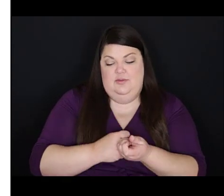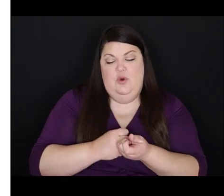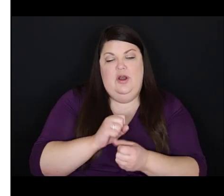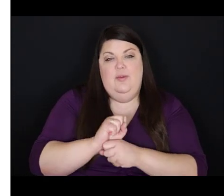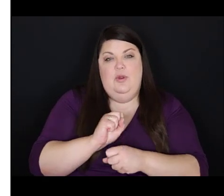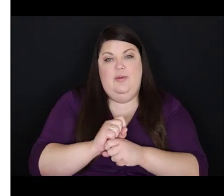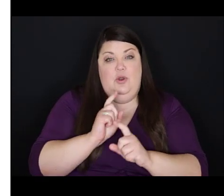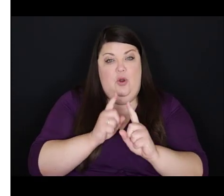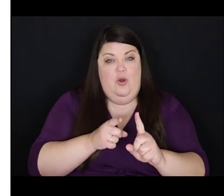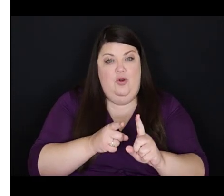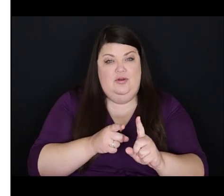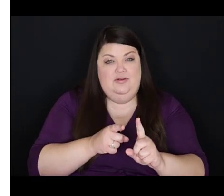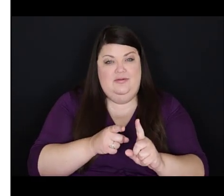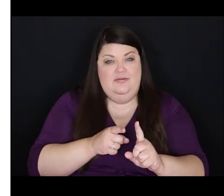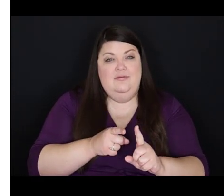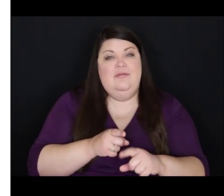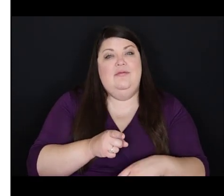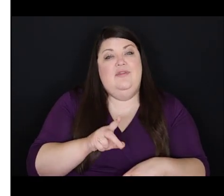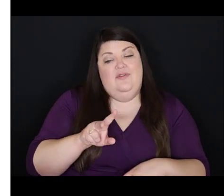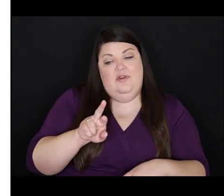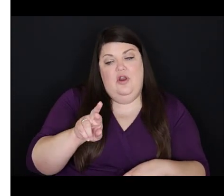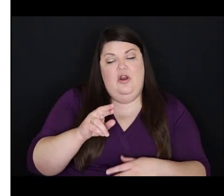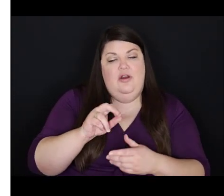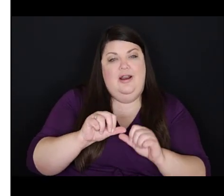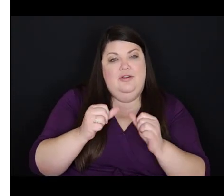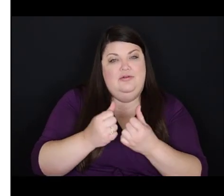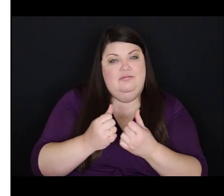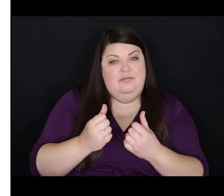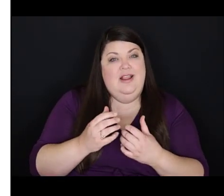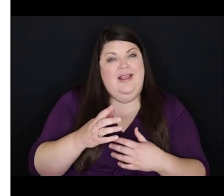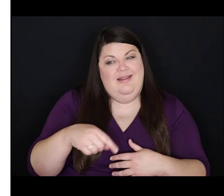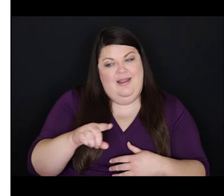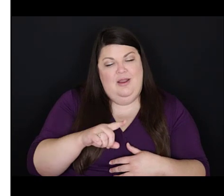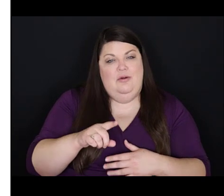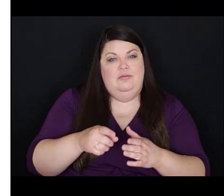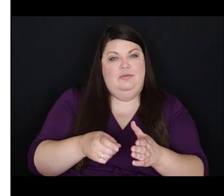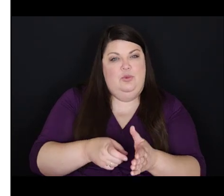VR agencies are required to describe their progress on: